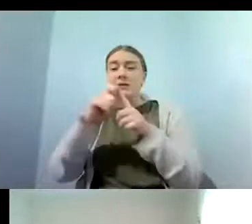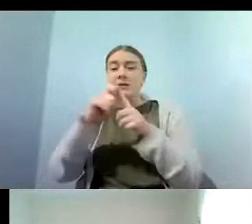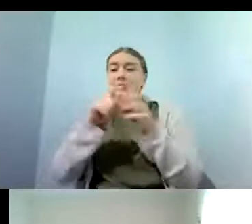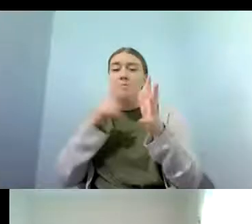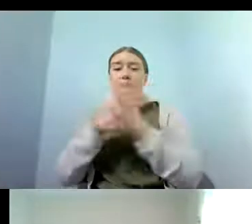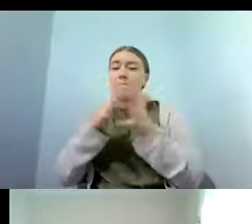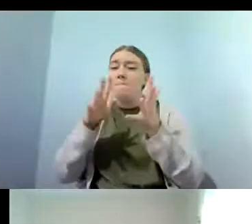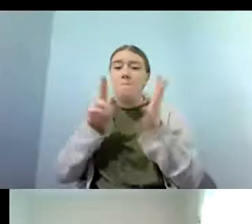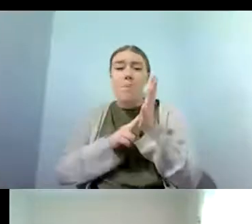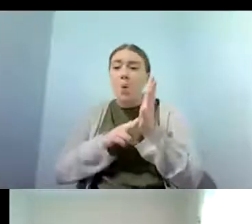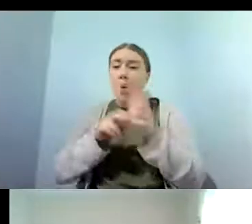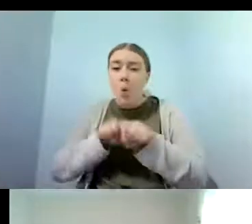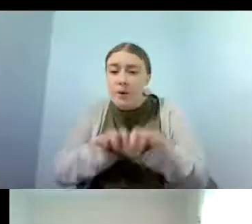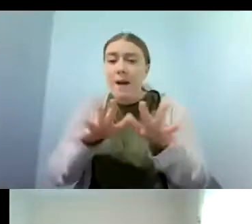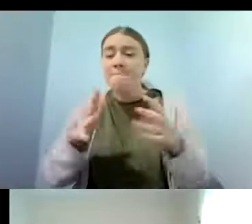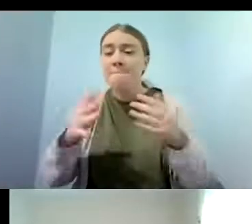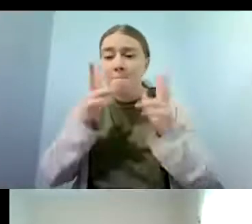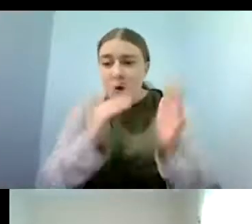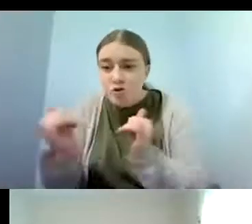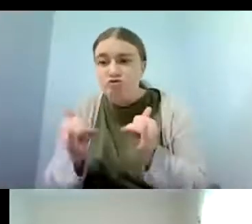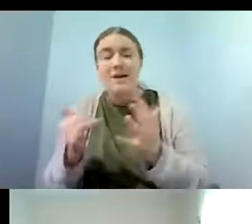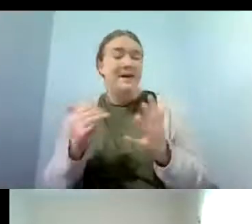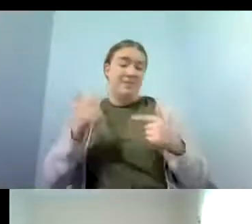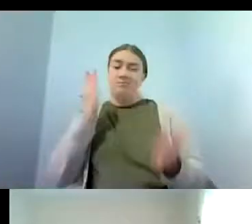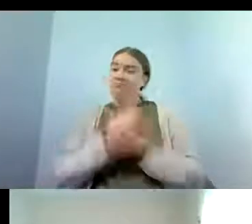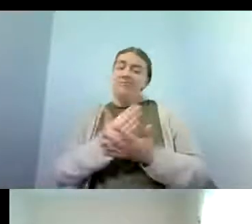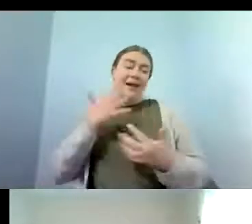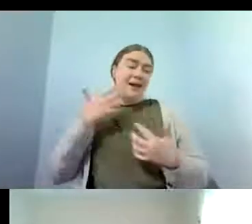and and it's just really interesting and it's a fantastic way to engage with people